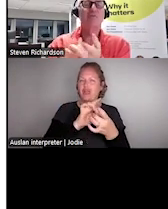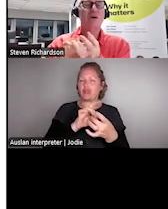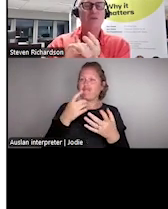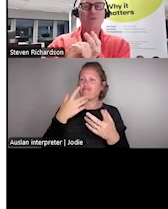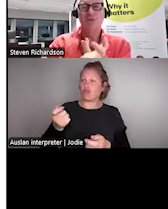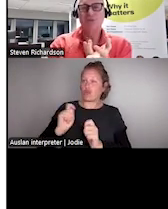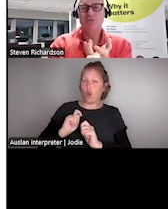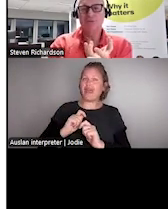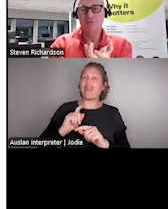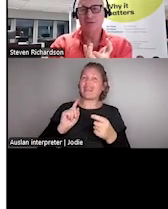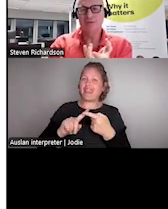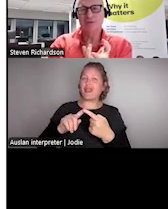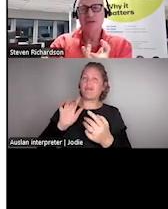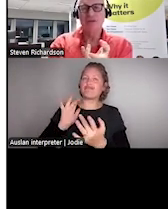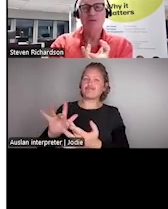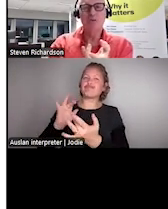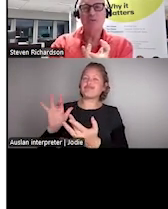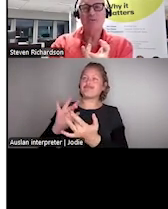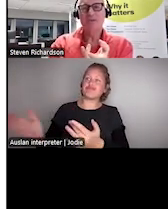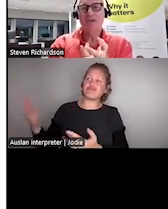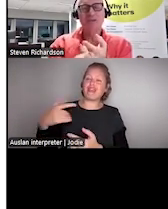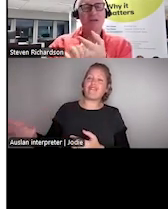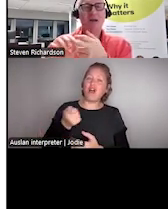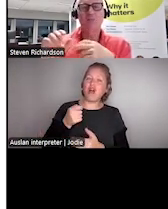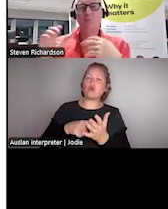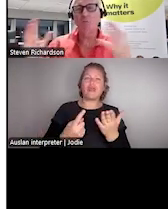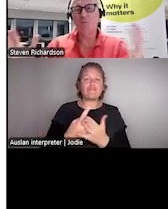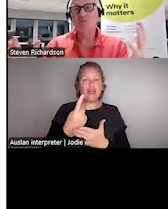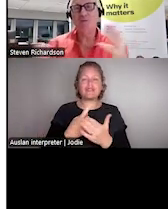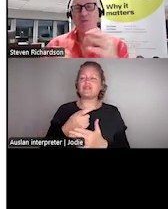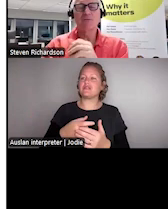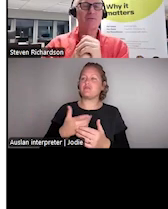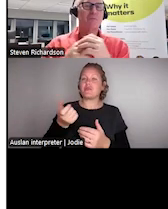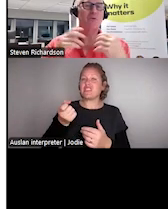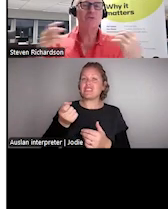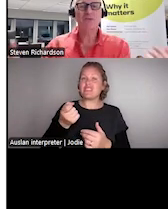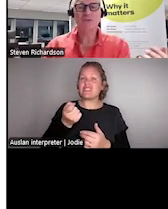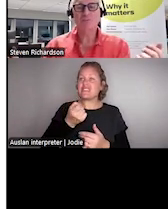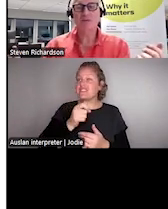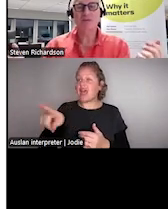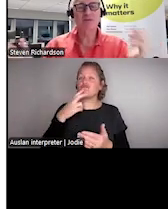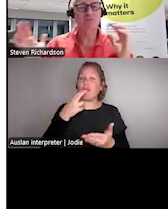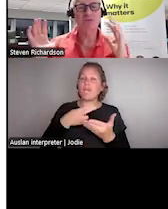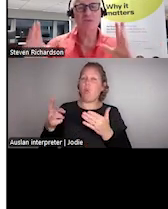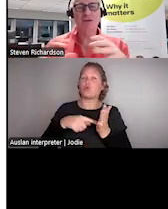Invite them to up -- events. Send reports. The project is complete. You want to send